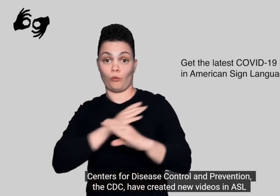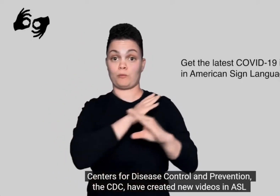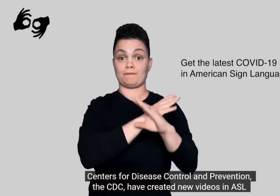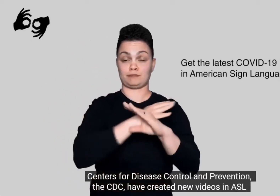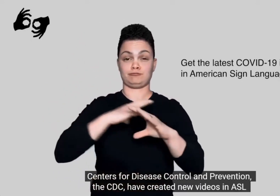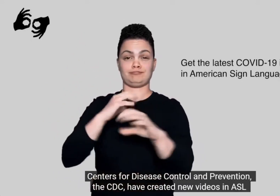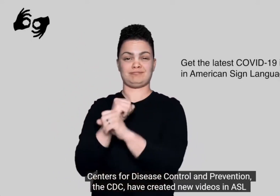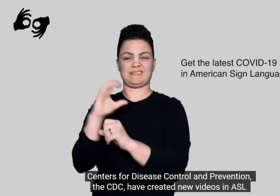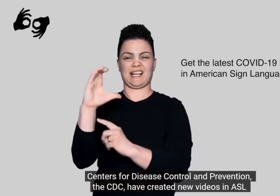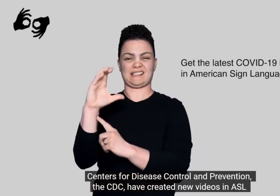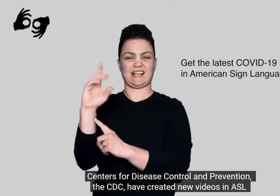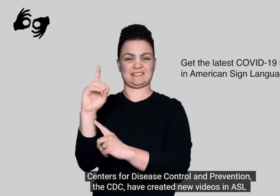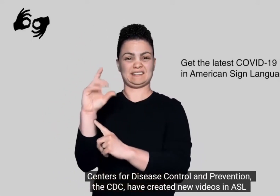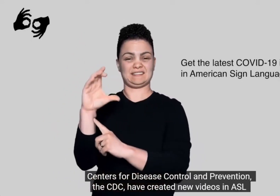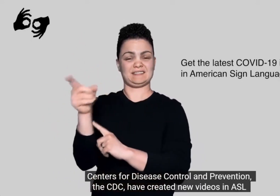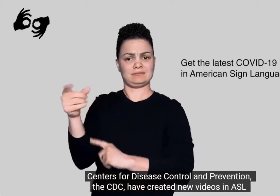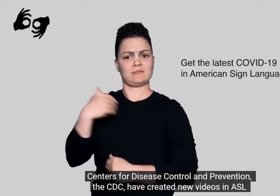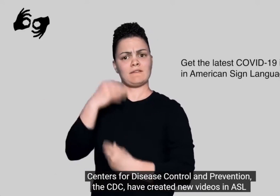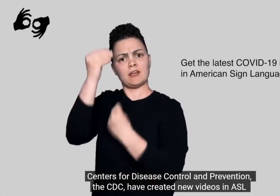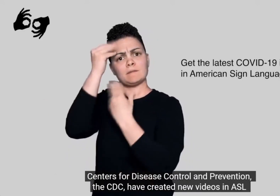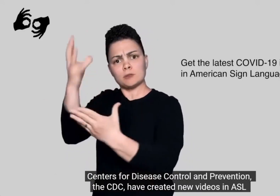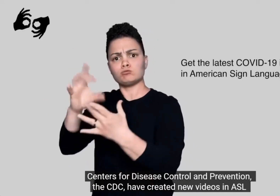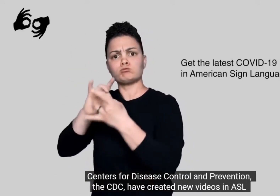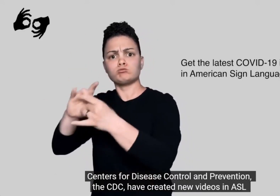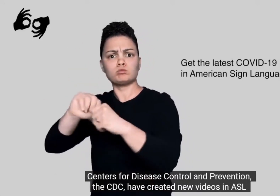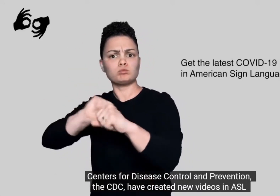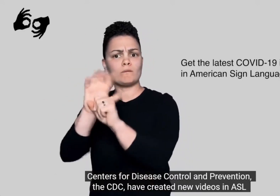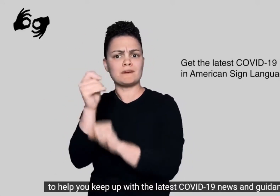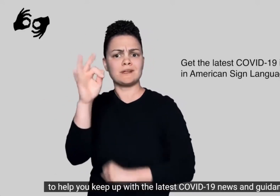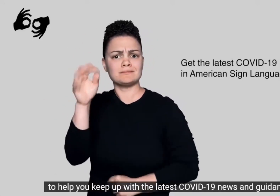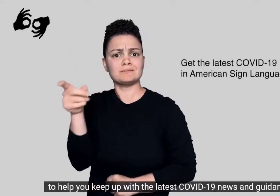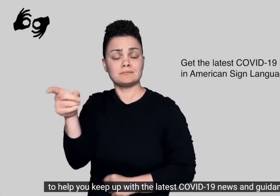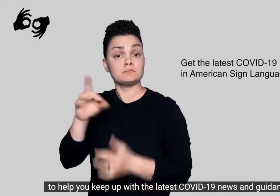mention Ed this have created new videos in American